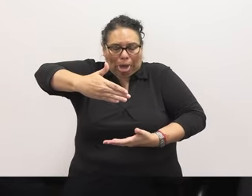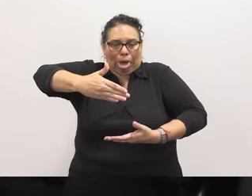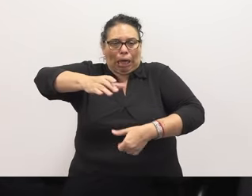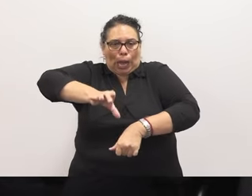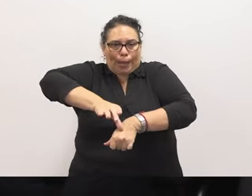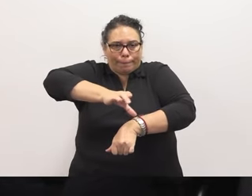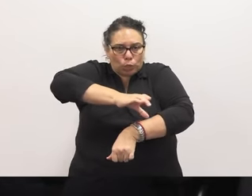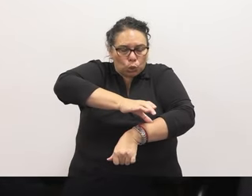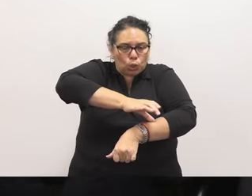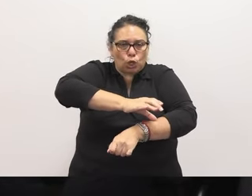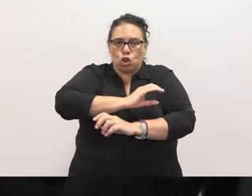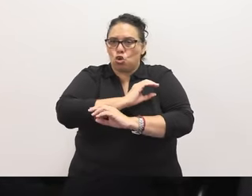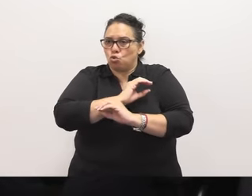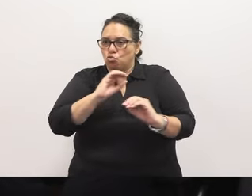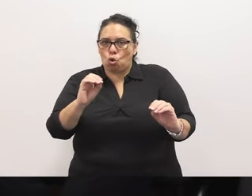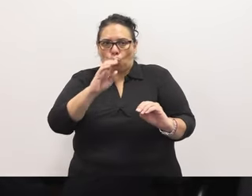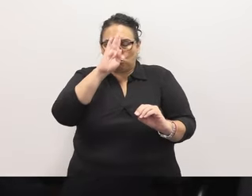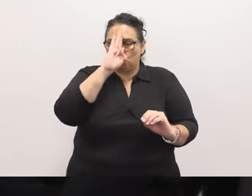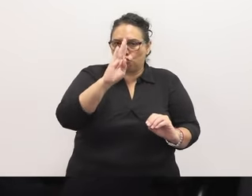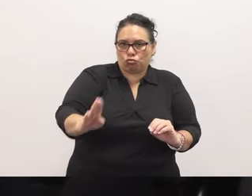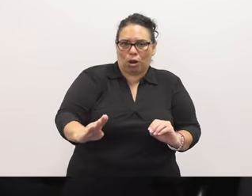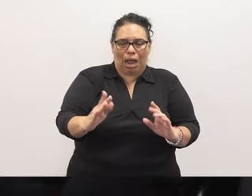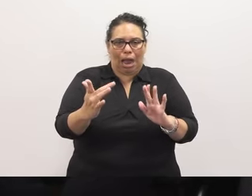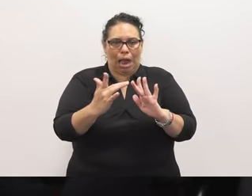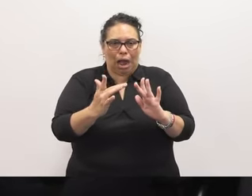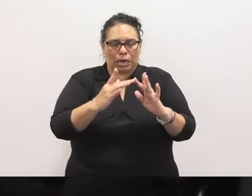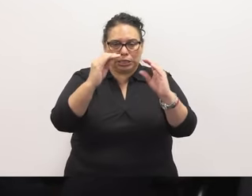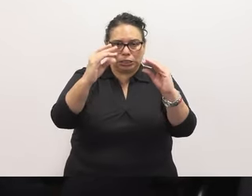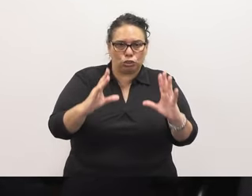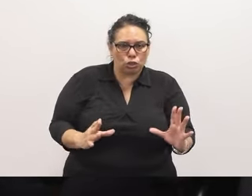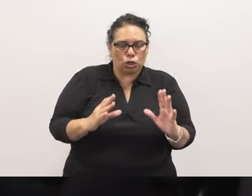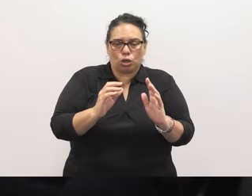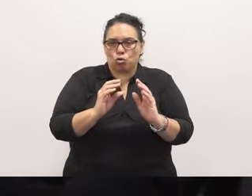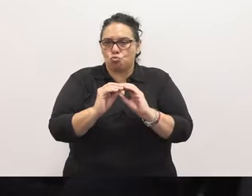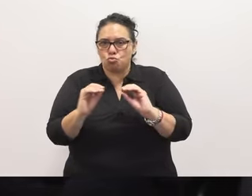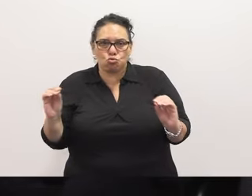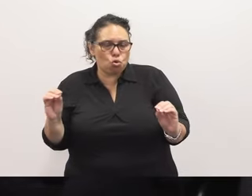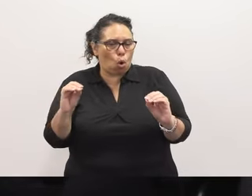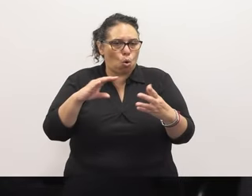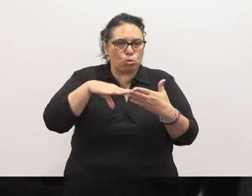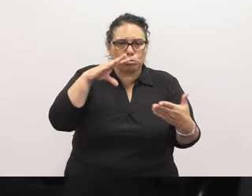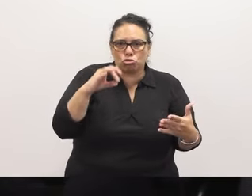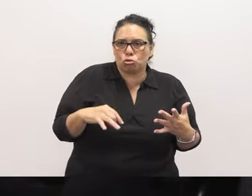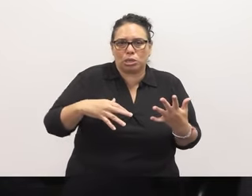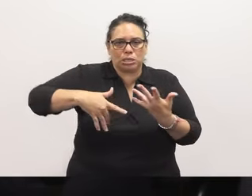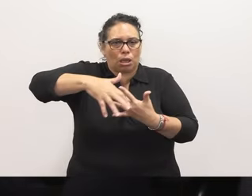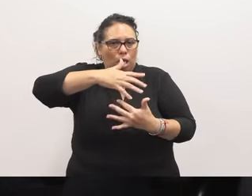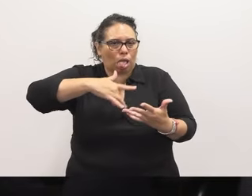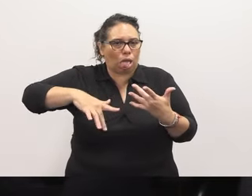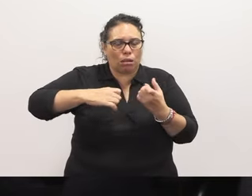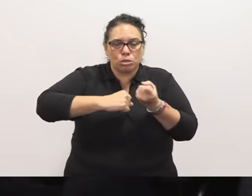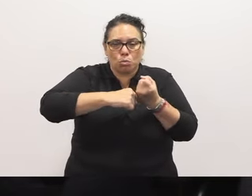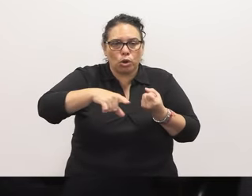without this culture, without these students who are tangible and able to support? I'm just curious, which ones would you say,